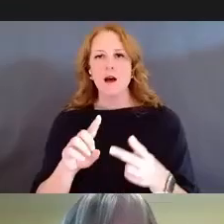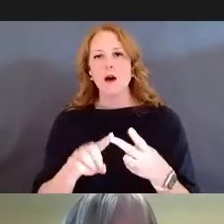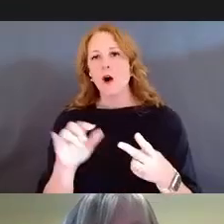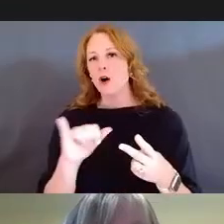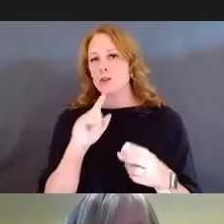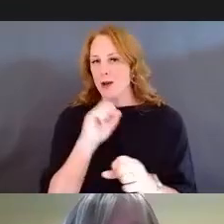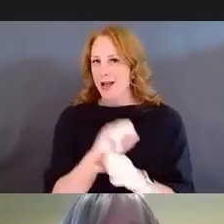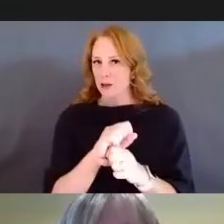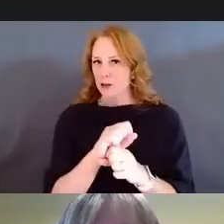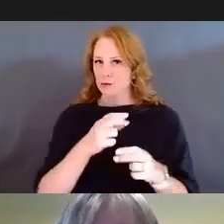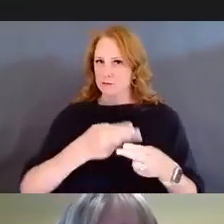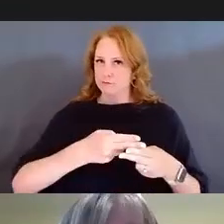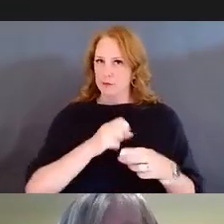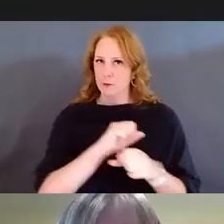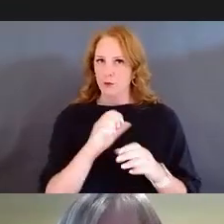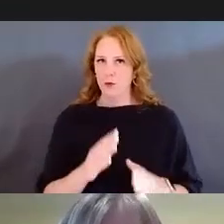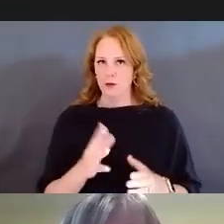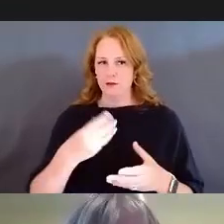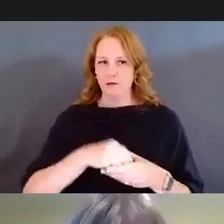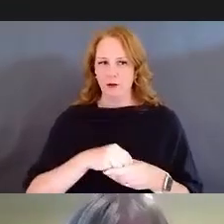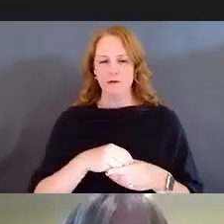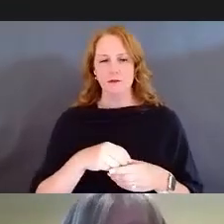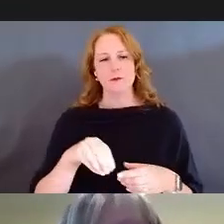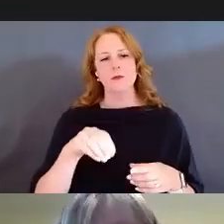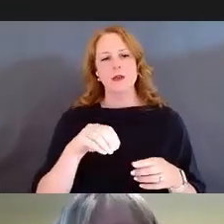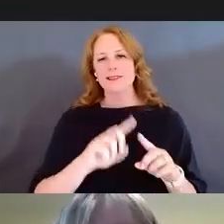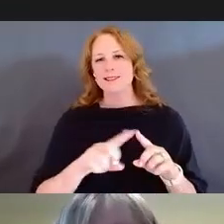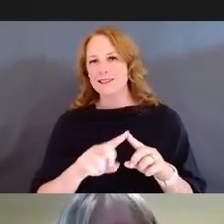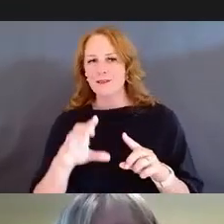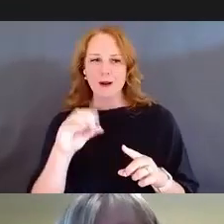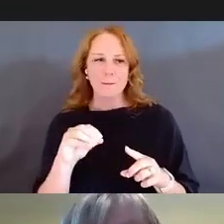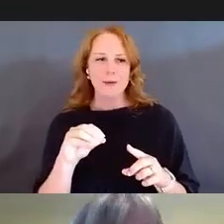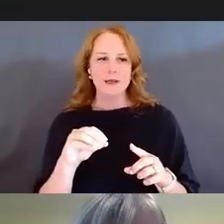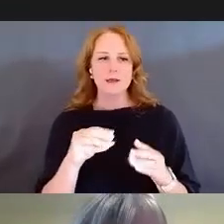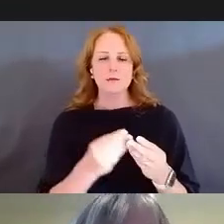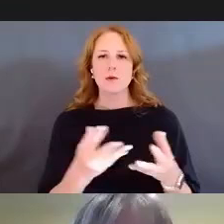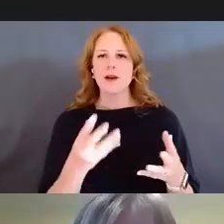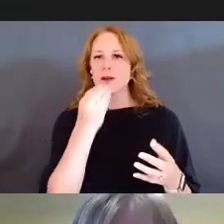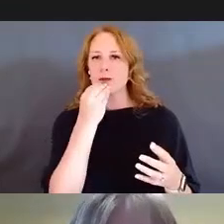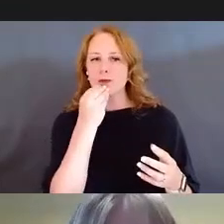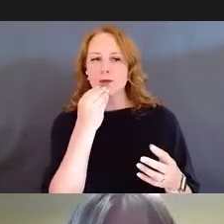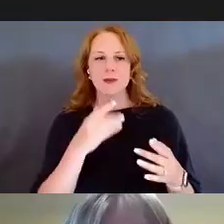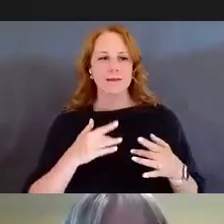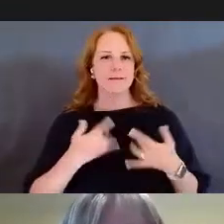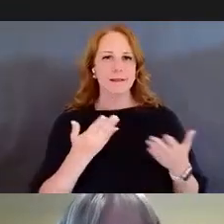the program. So there are companies different ones that provide uh food and event services to support